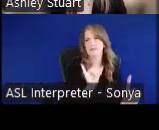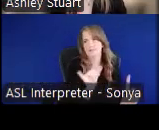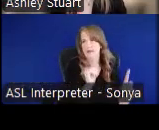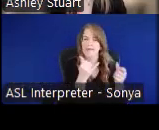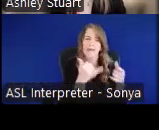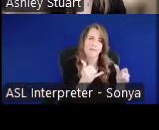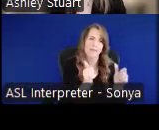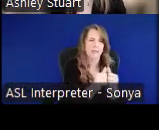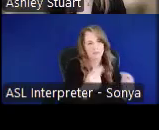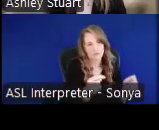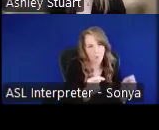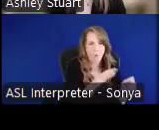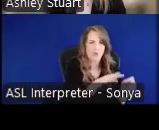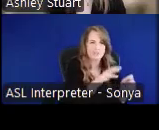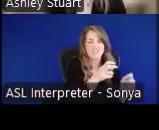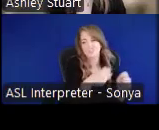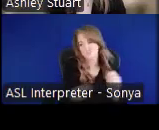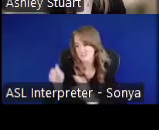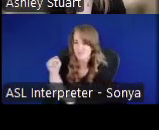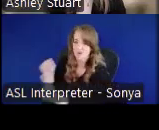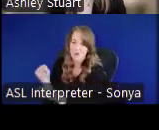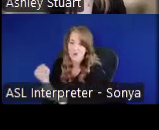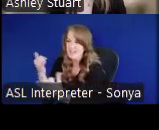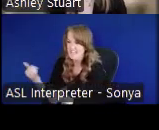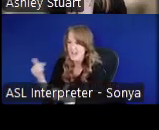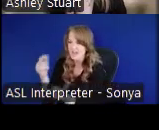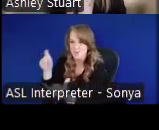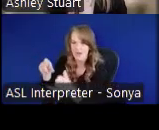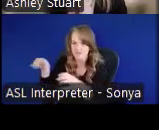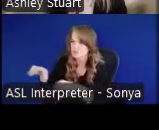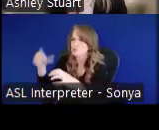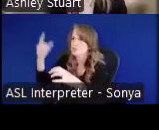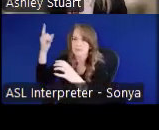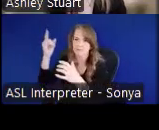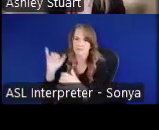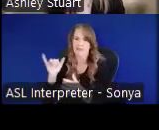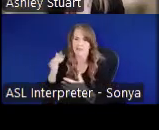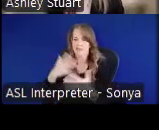toys to having to comply with a demand Like putting on your pajamas to go to bed.